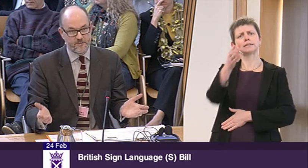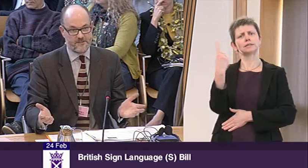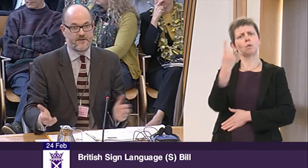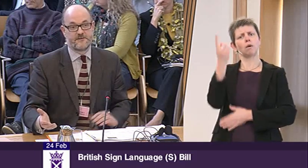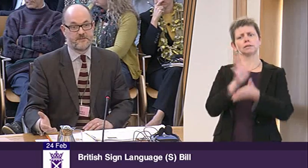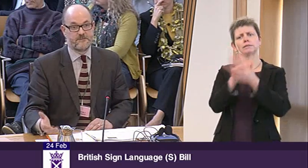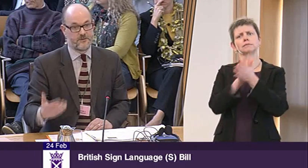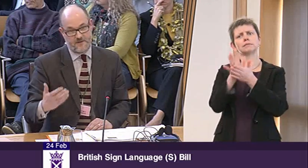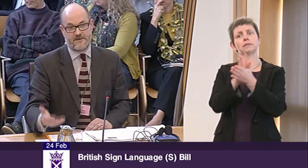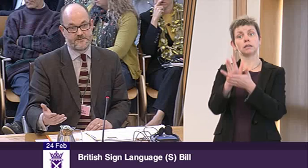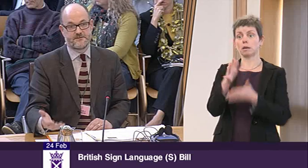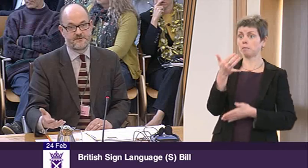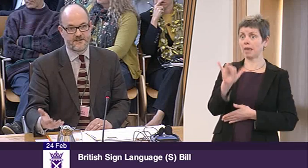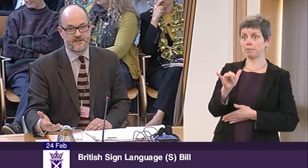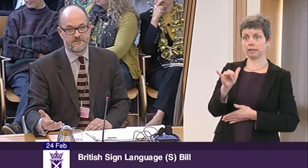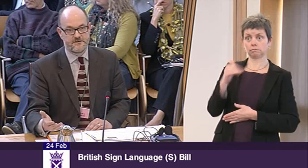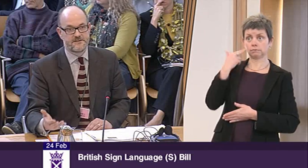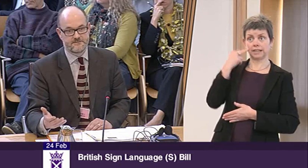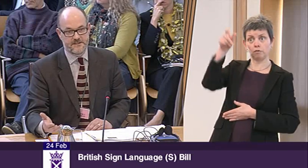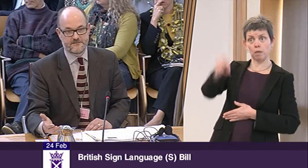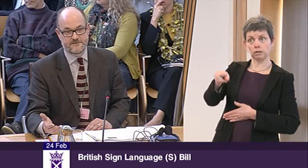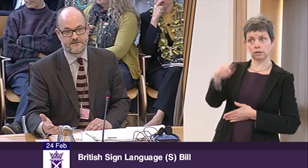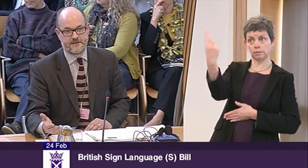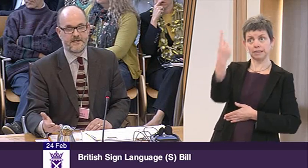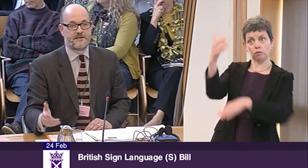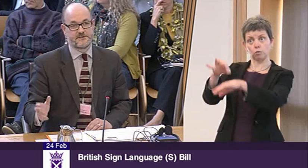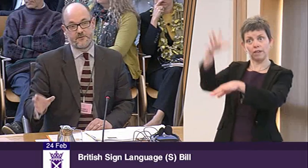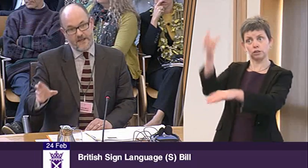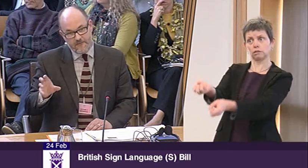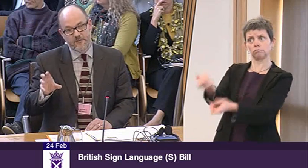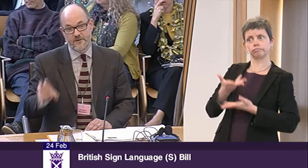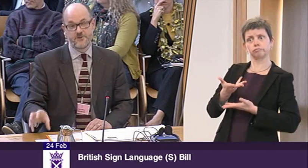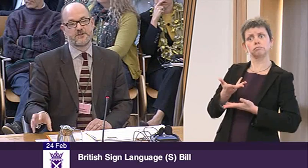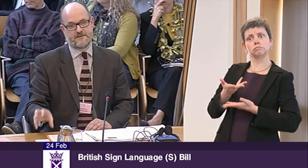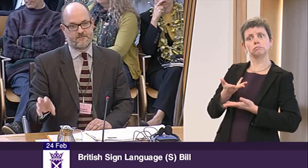preferably by people who are members of the signing community themselves. If promotion